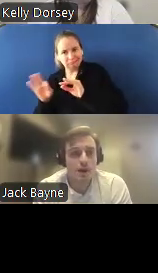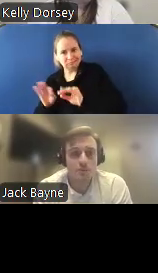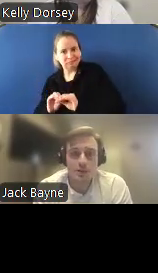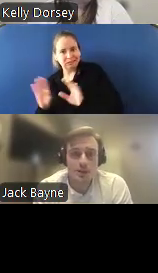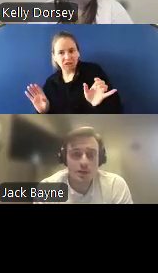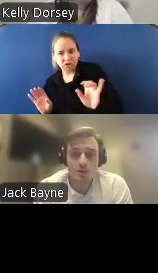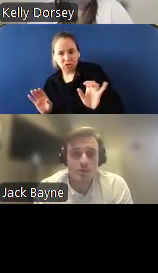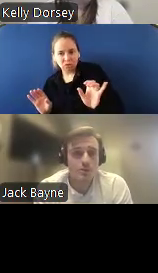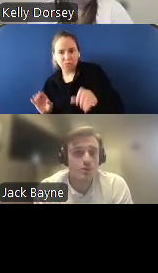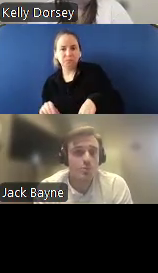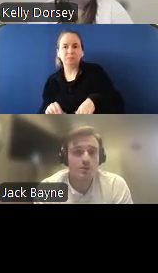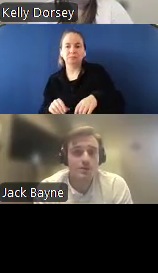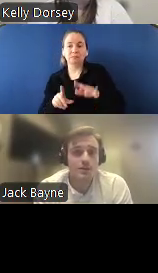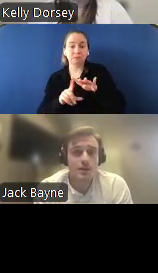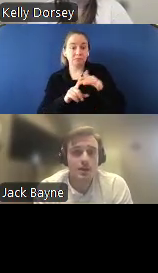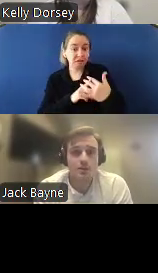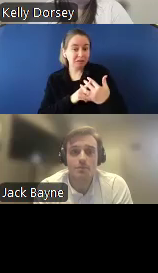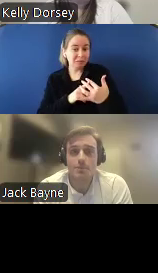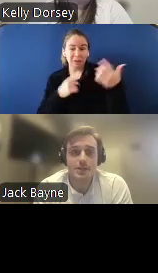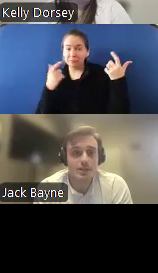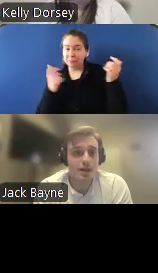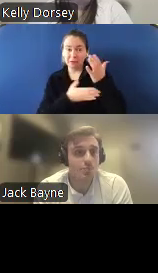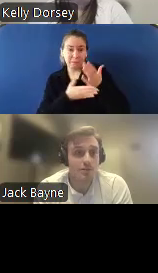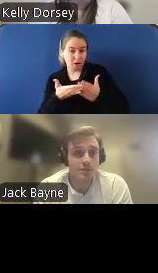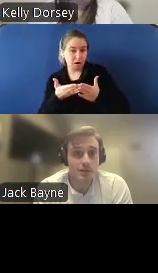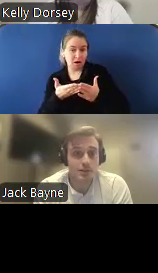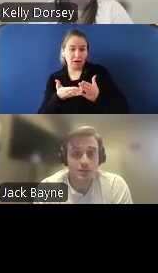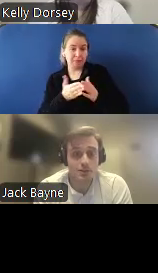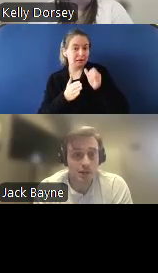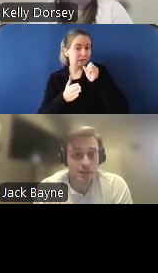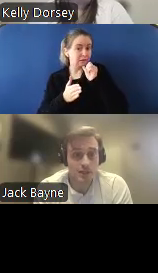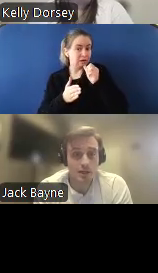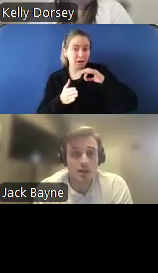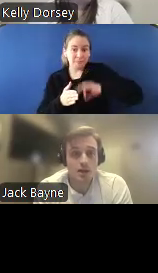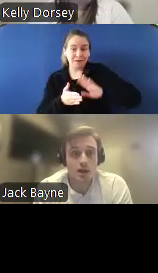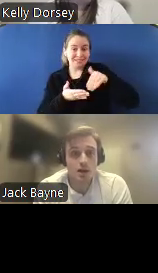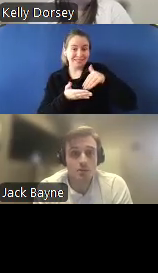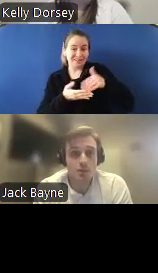environment I thought was a huge part of it. Being in the Nonprofit Center is great here in